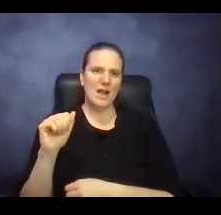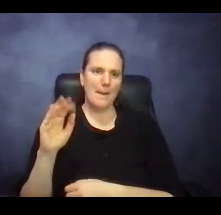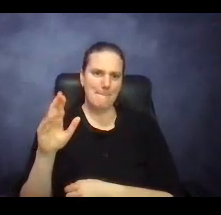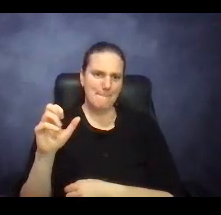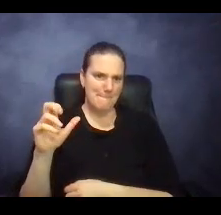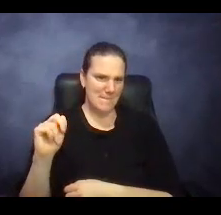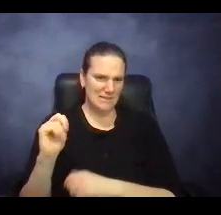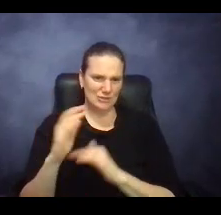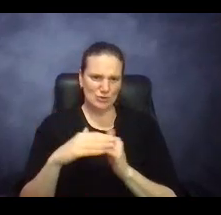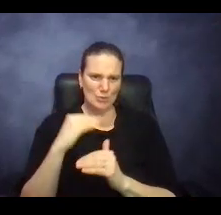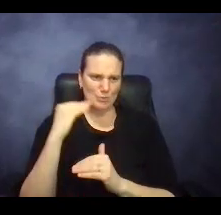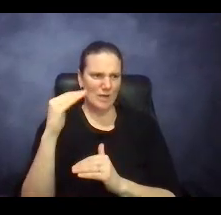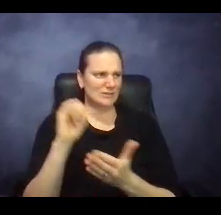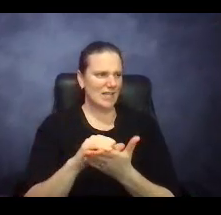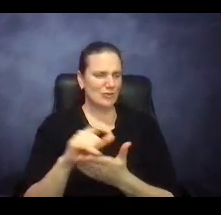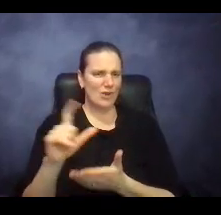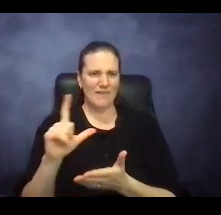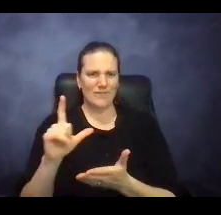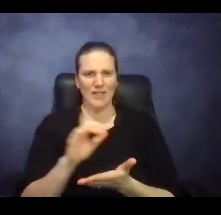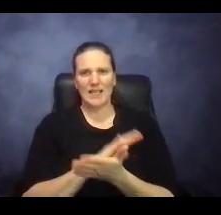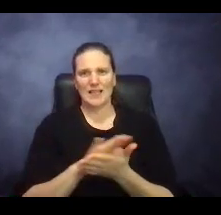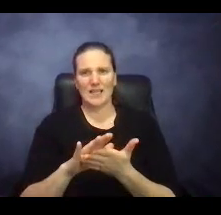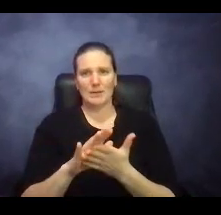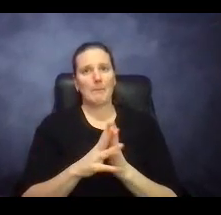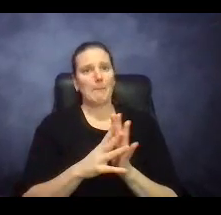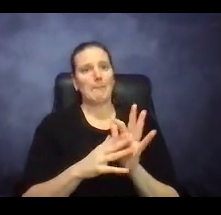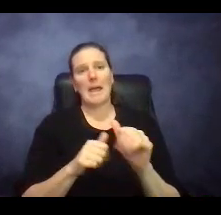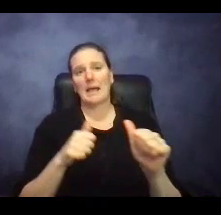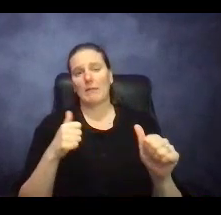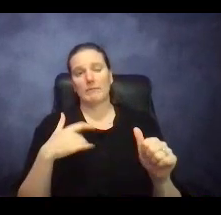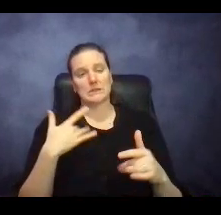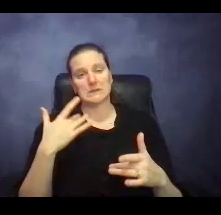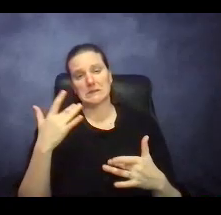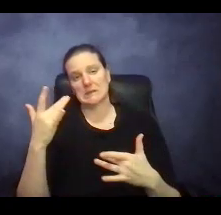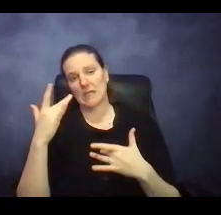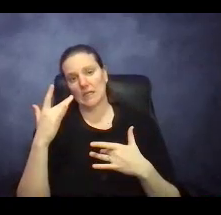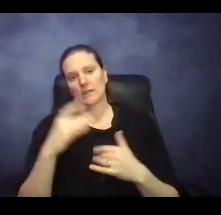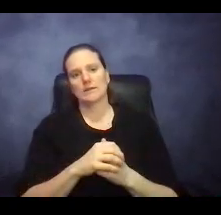what your liver can actually clear, you're gonna have a backup and, and not feel well. So when we say clean eating,